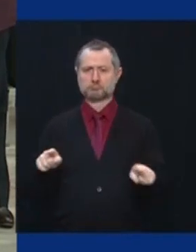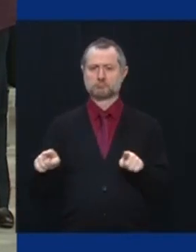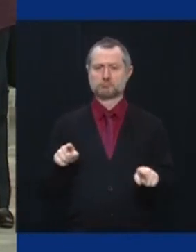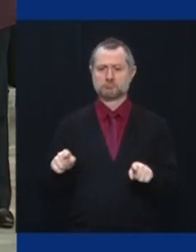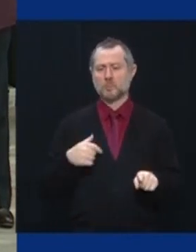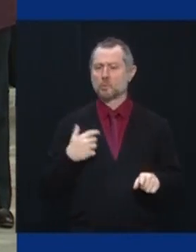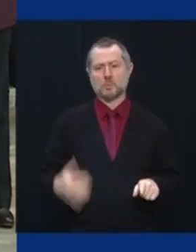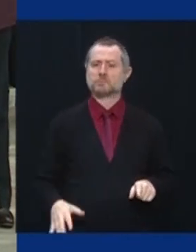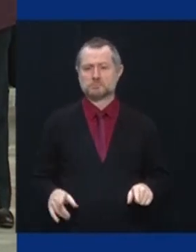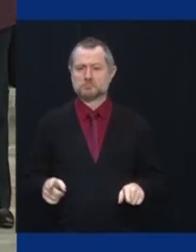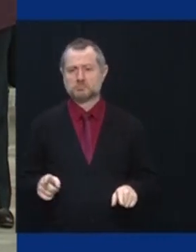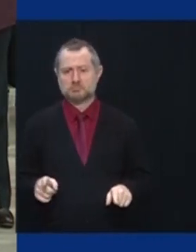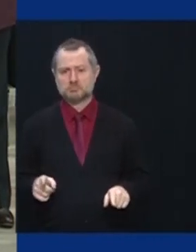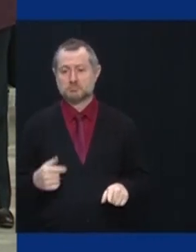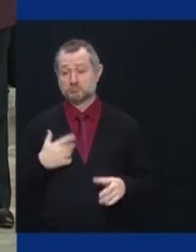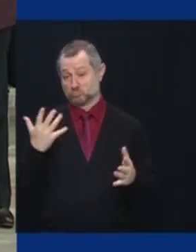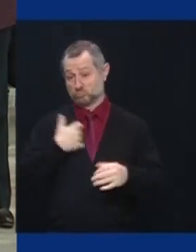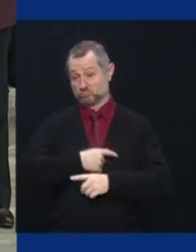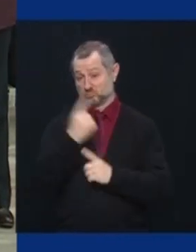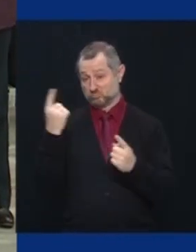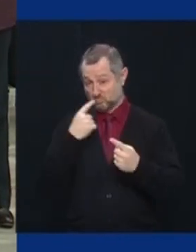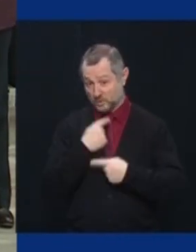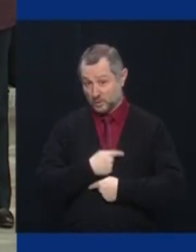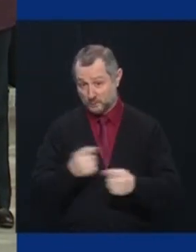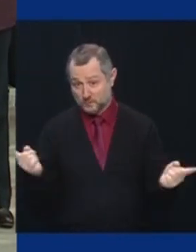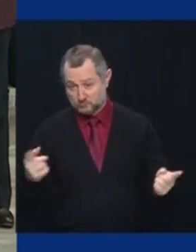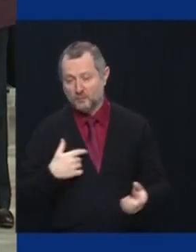THAN HAVE TO GO TO THE CEMETERY.